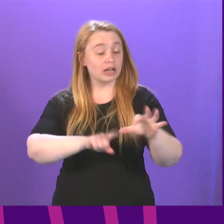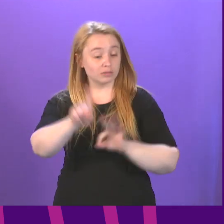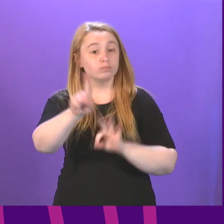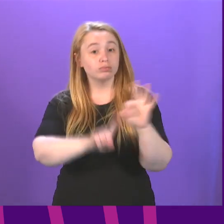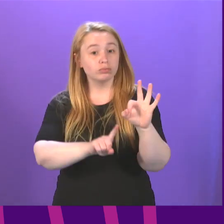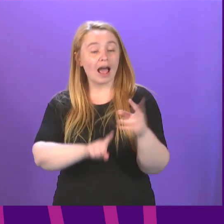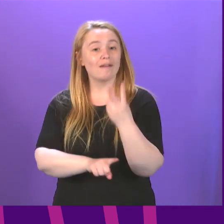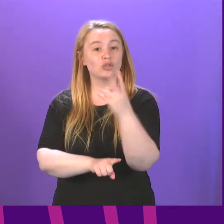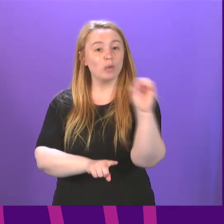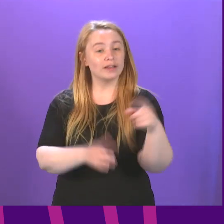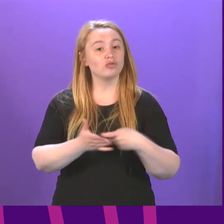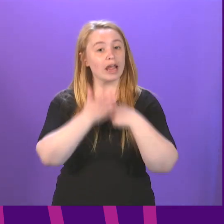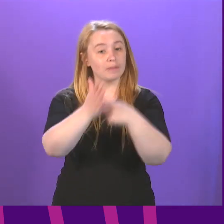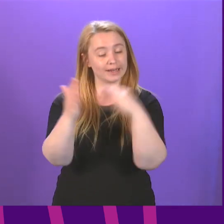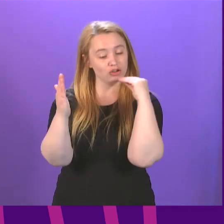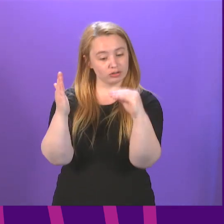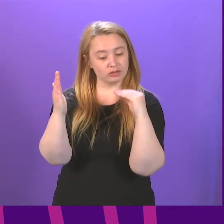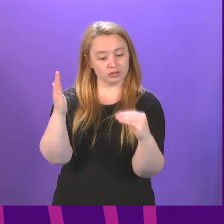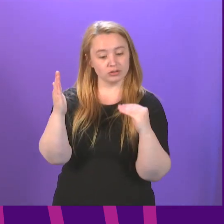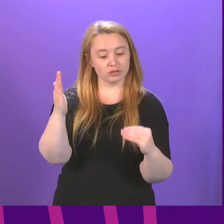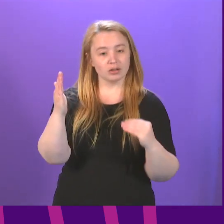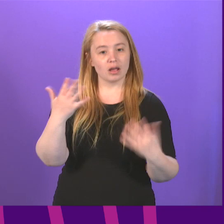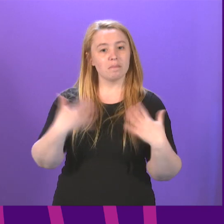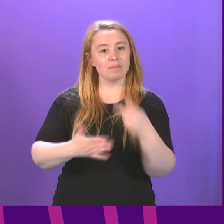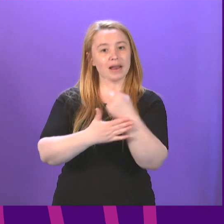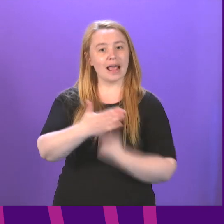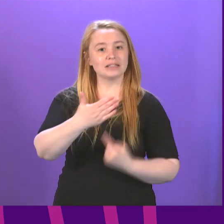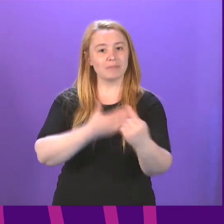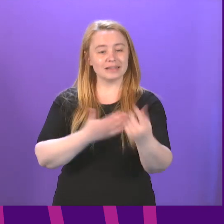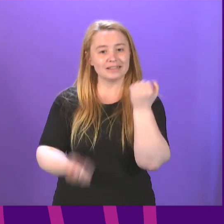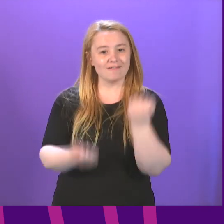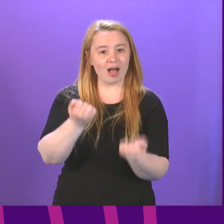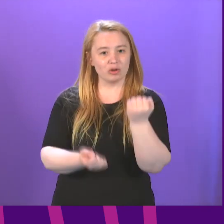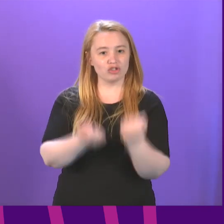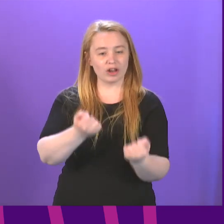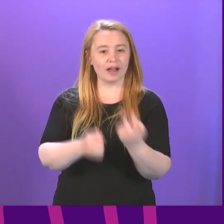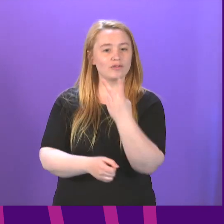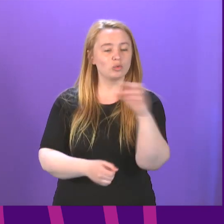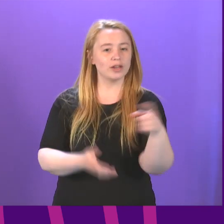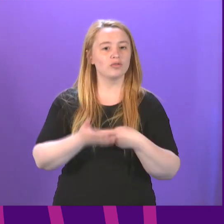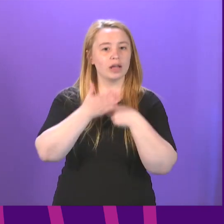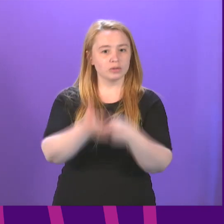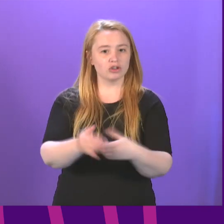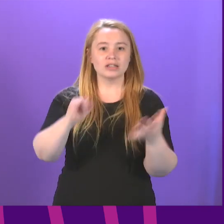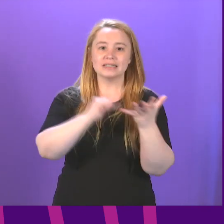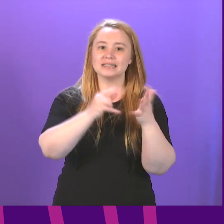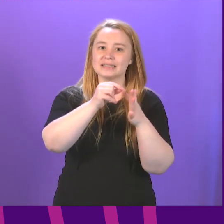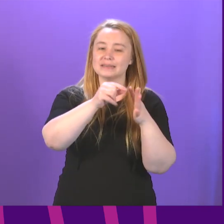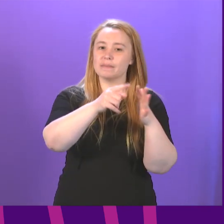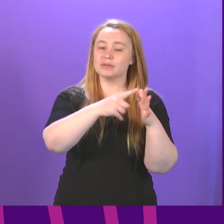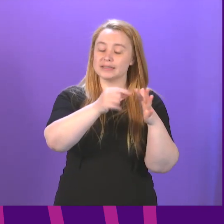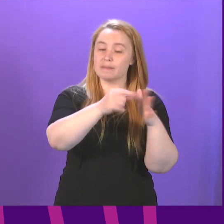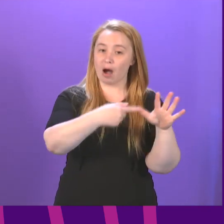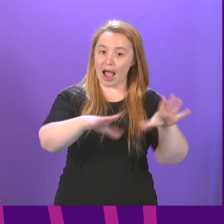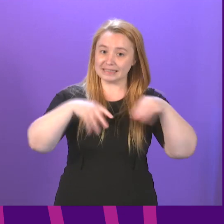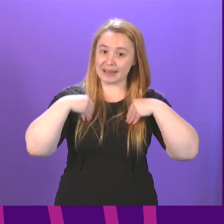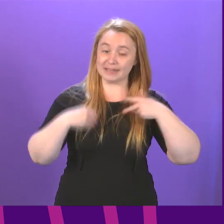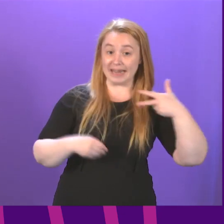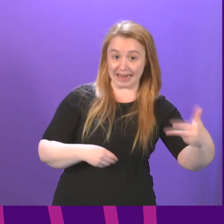20 recommendations of the independent evaluation. SEPA has accepted eight of those recommendations,